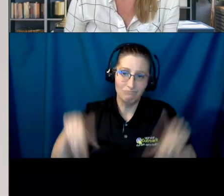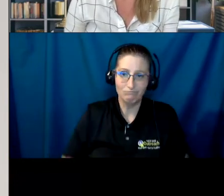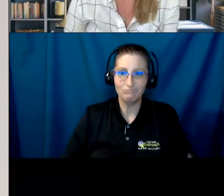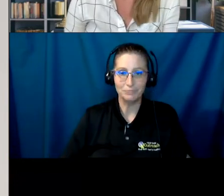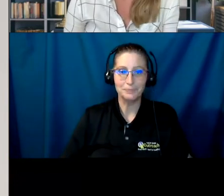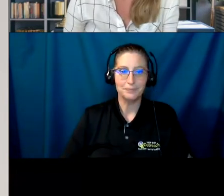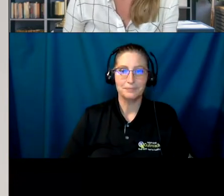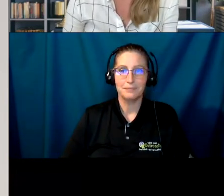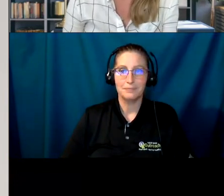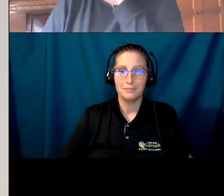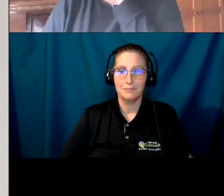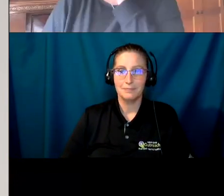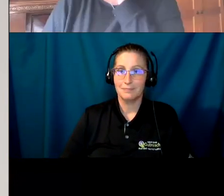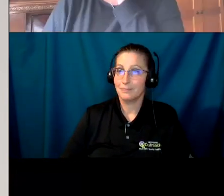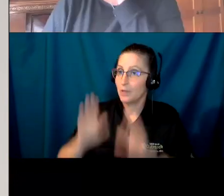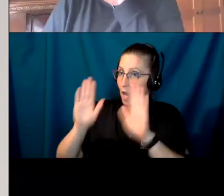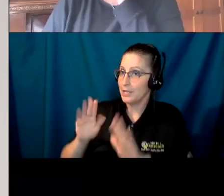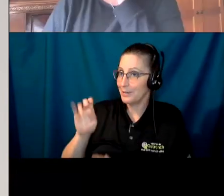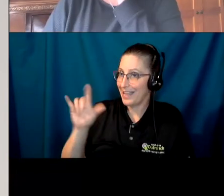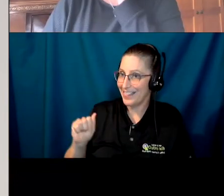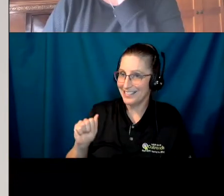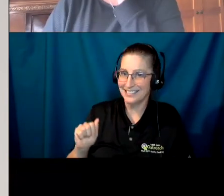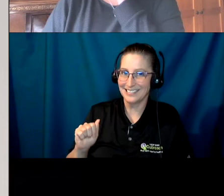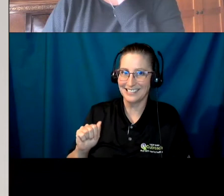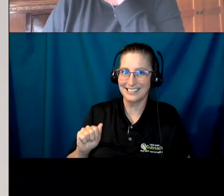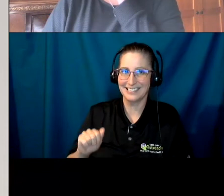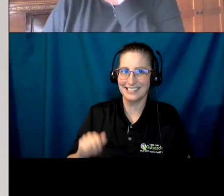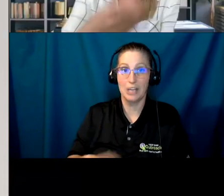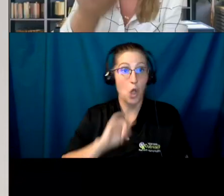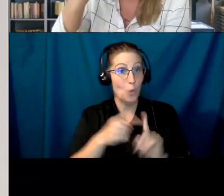Kayla Coburn: I only went 10 minutes over and here. Here's